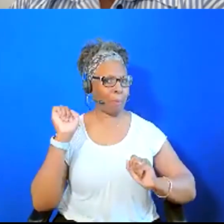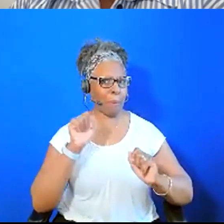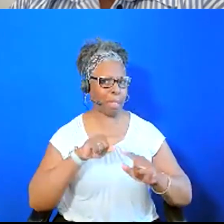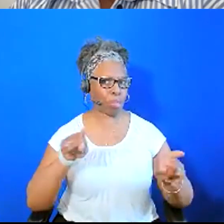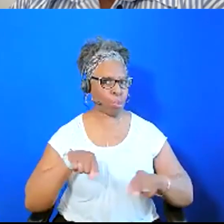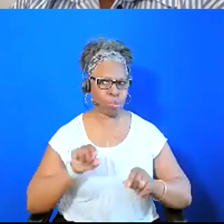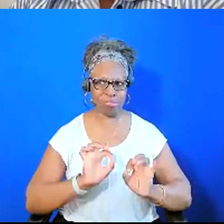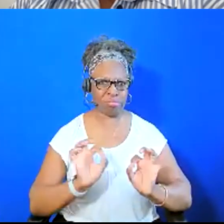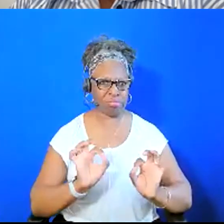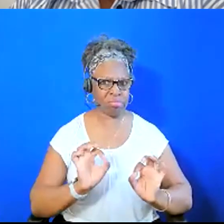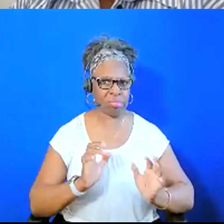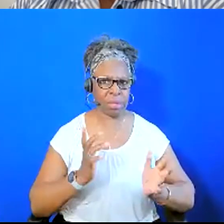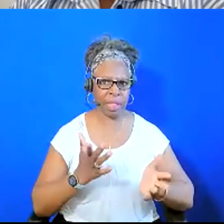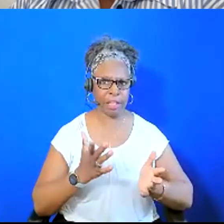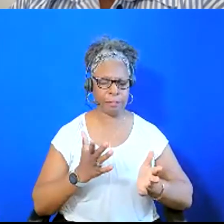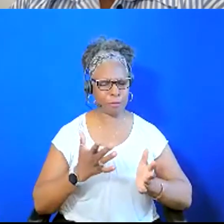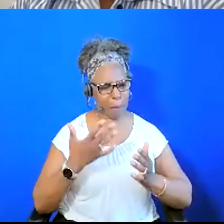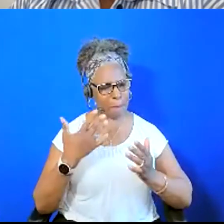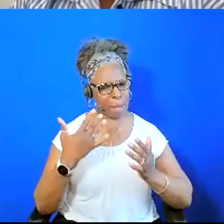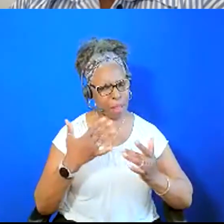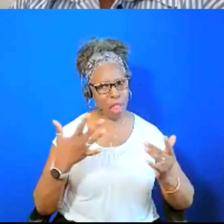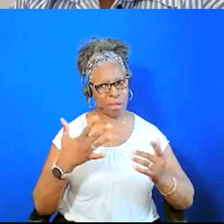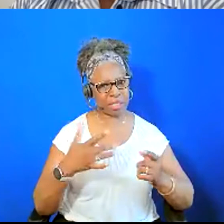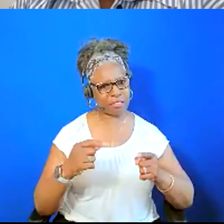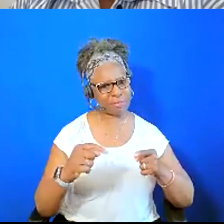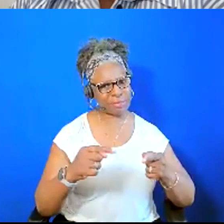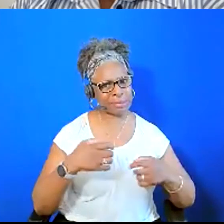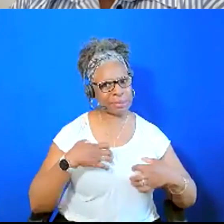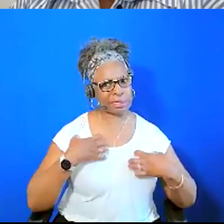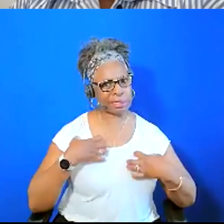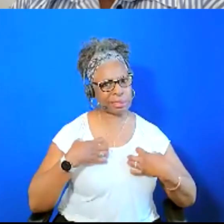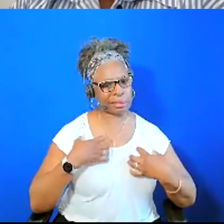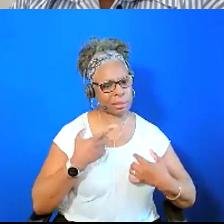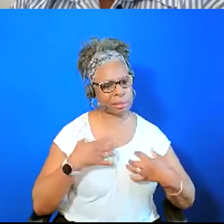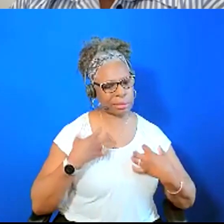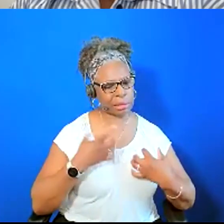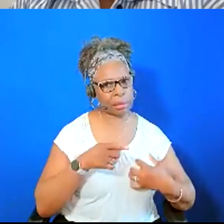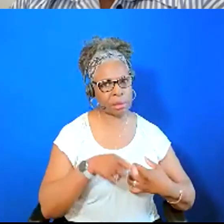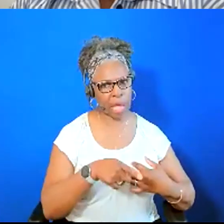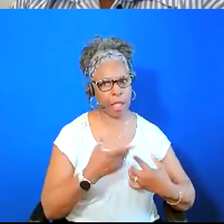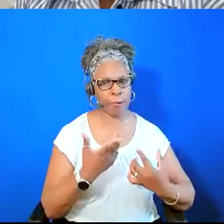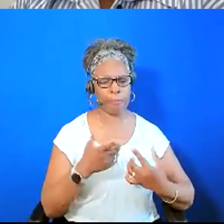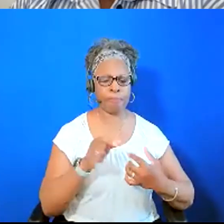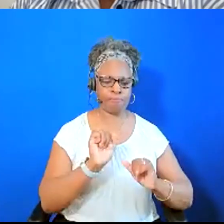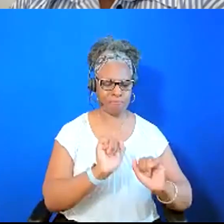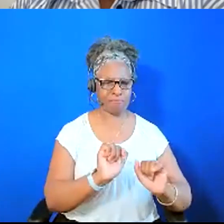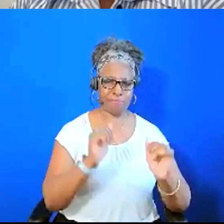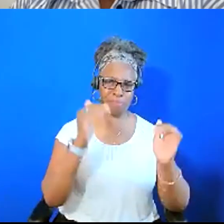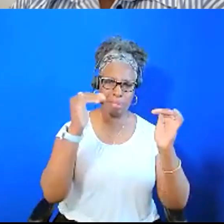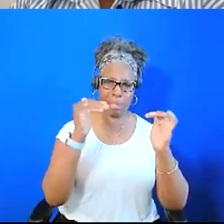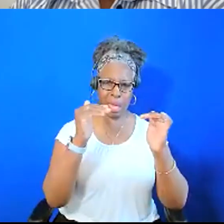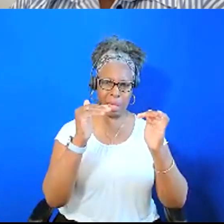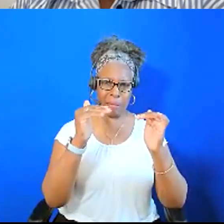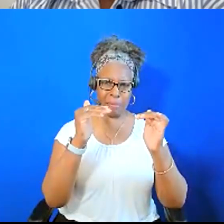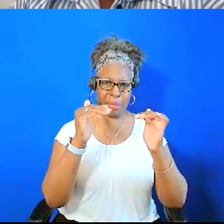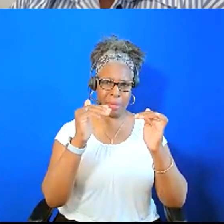because the kind of the building that were refugees were accommodated,